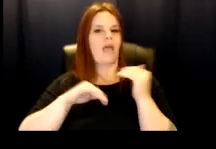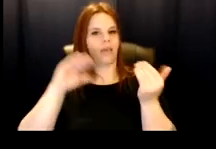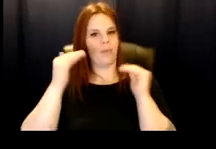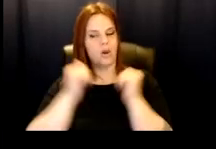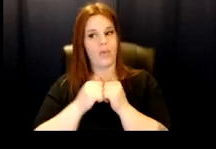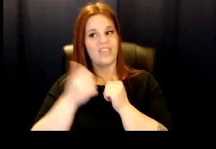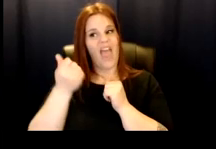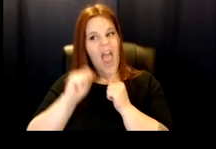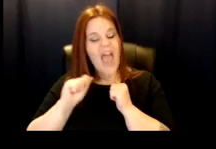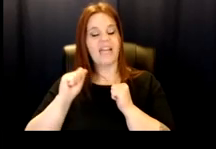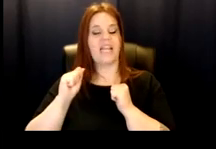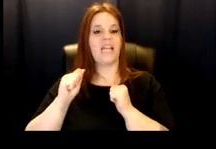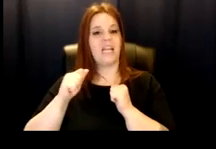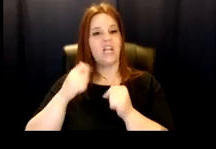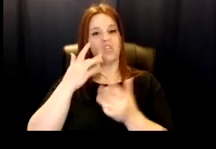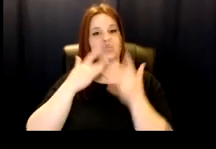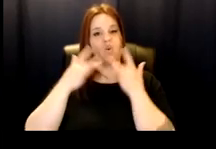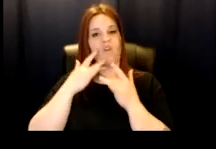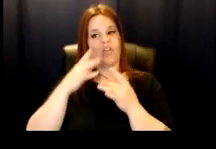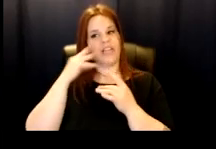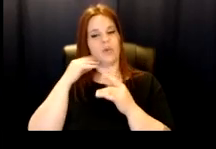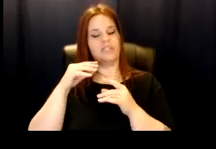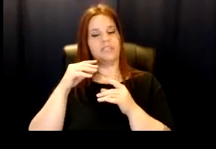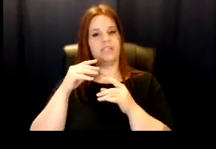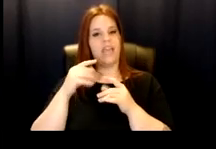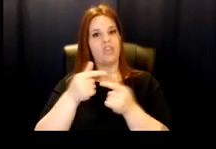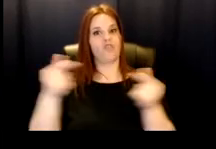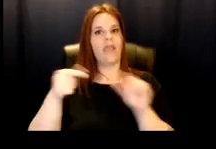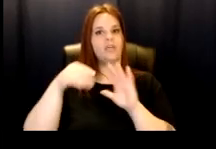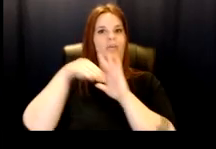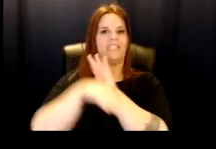of the Great Recession, you know, 10 years ago. In just four months of the pandemic,